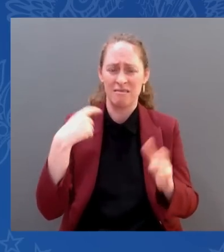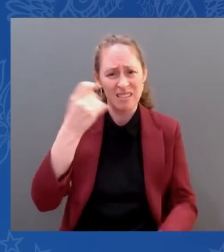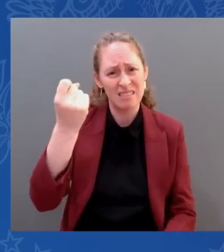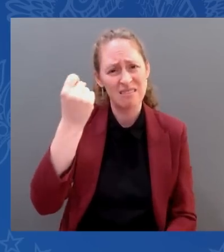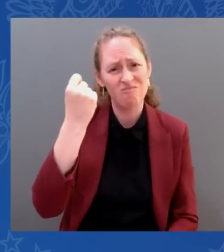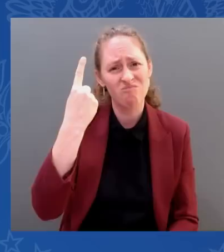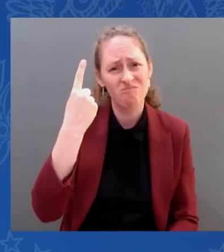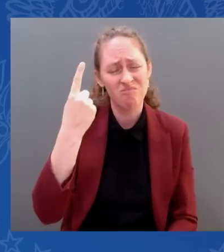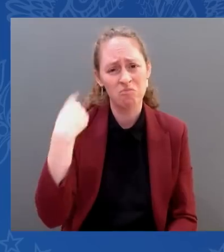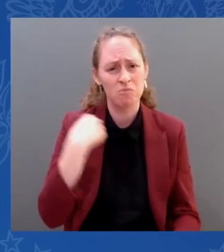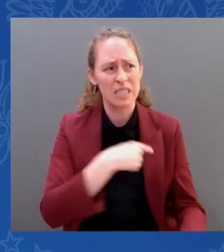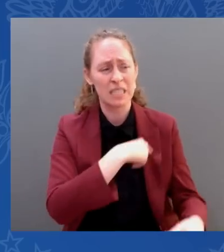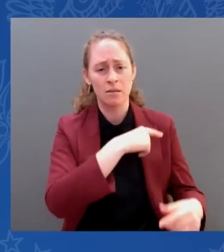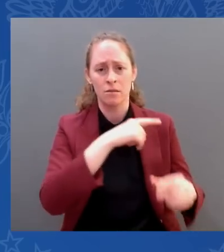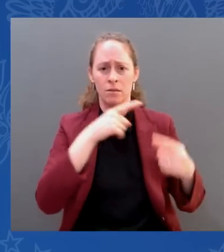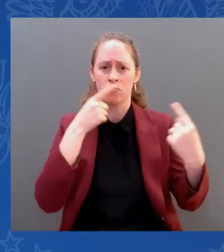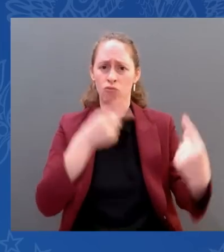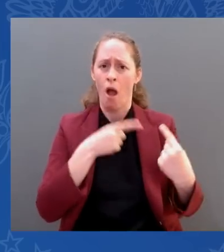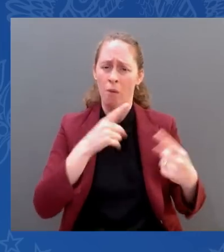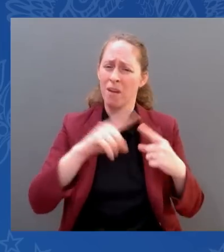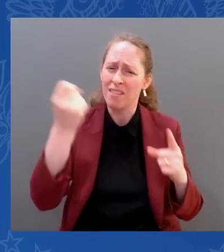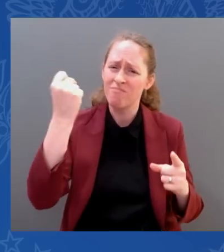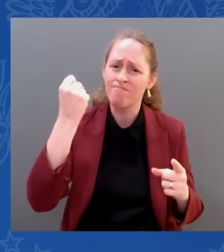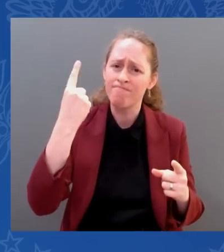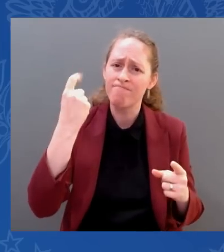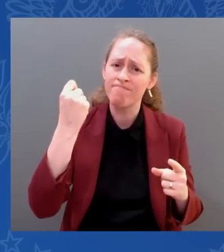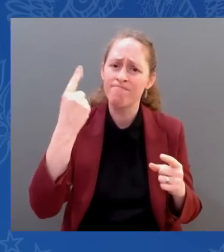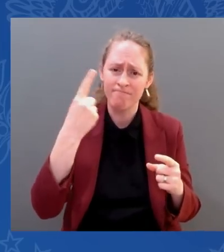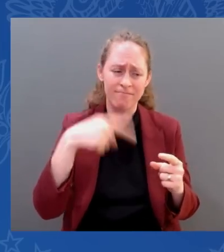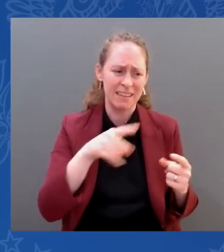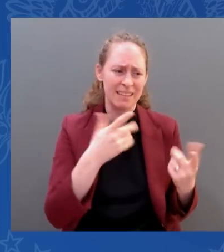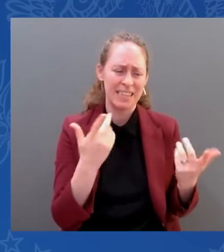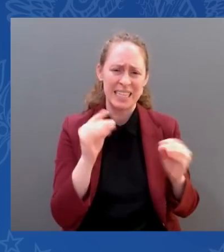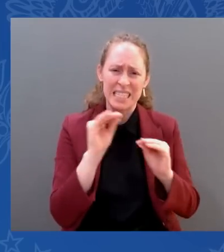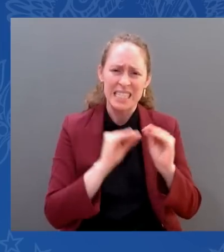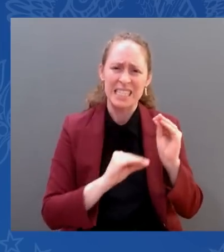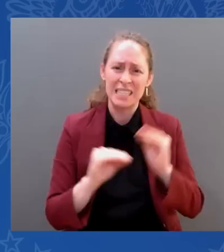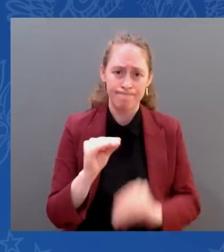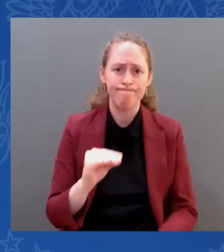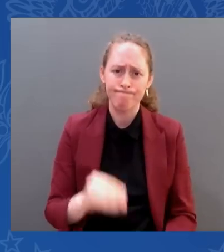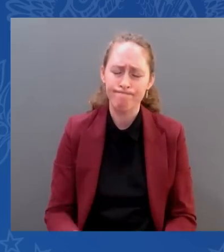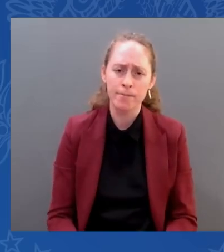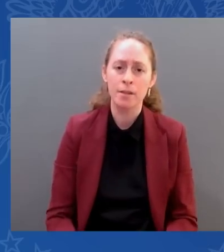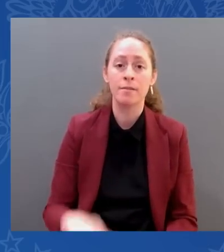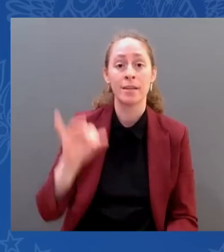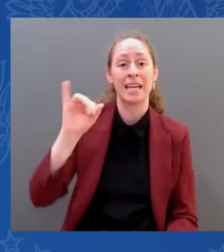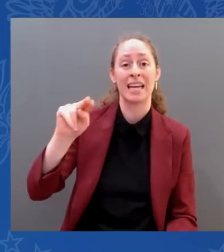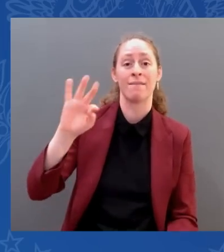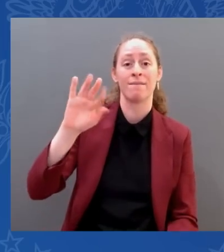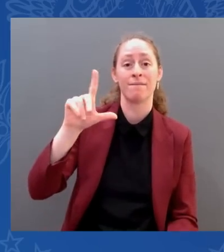Today's inflation report confirmed what Americans already know: Putin's price hike is hitting America hard.